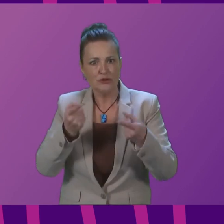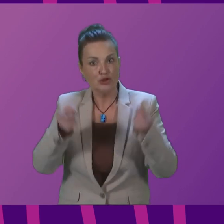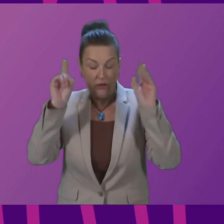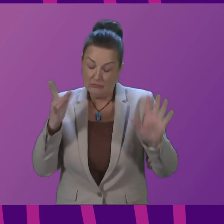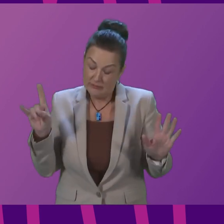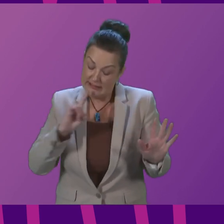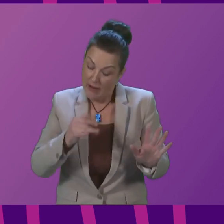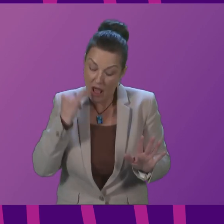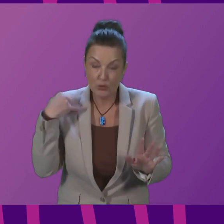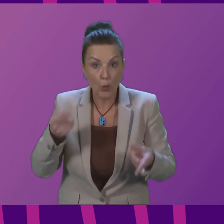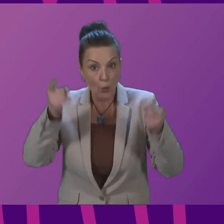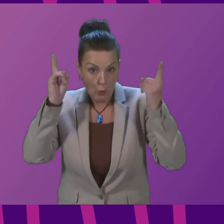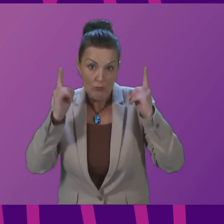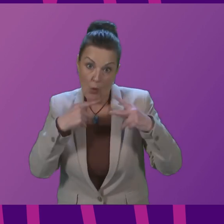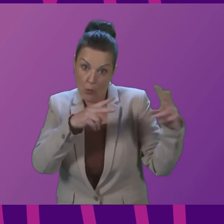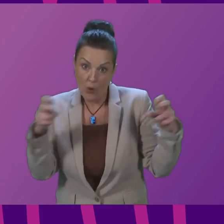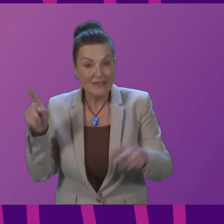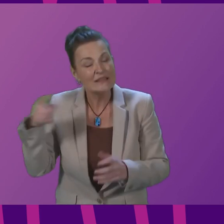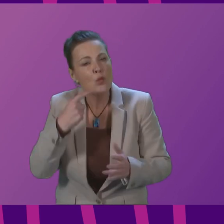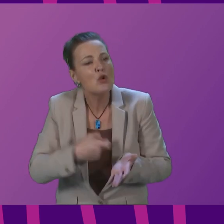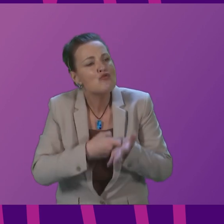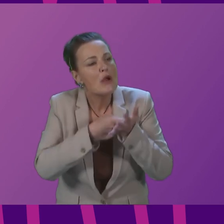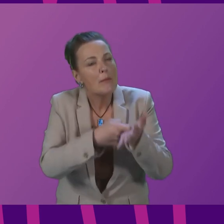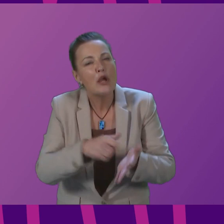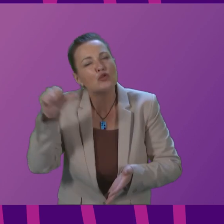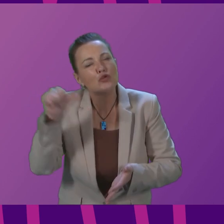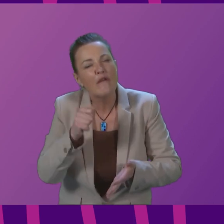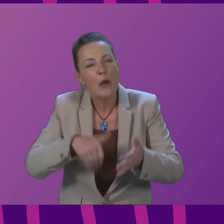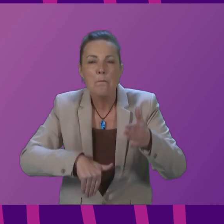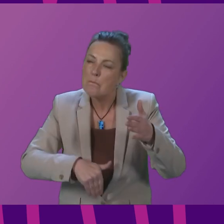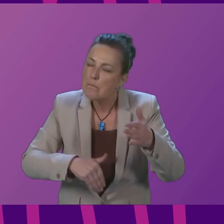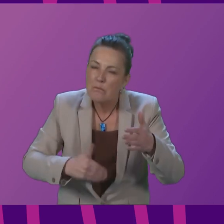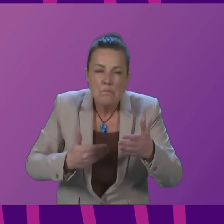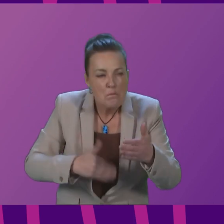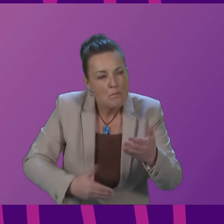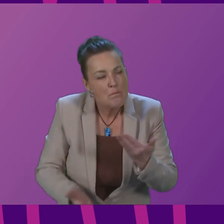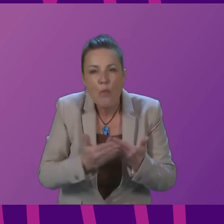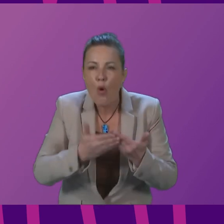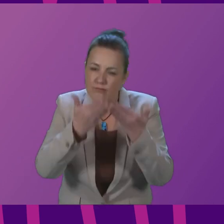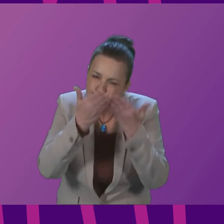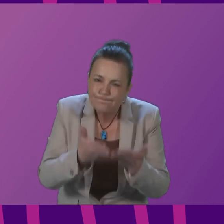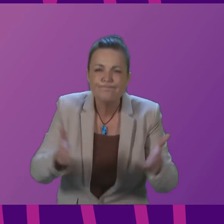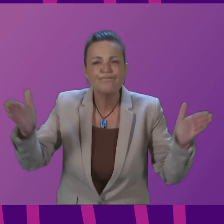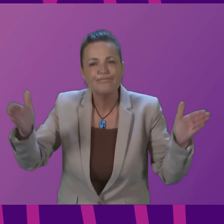“we recommend that there needs to be a fuller review—lessons learned feels too glib to